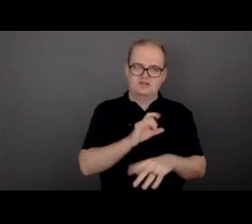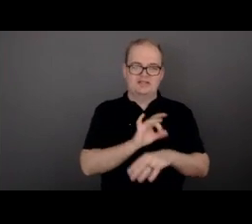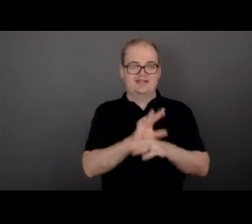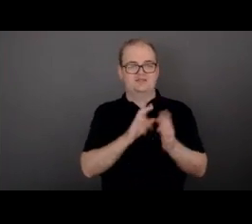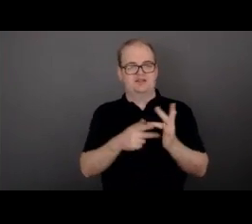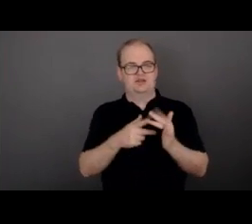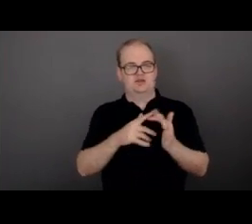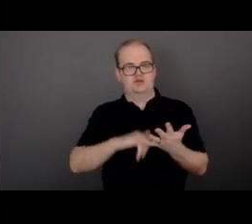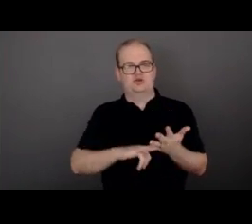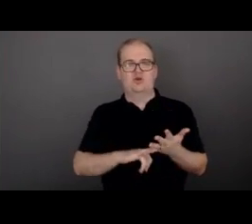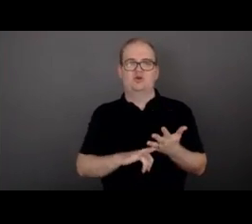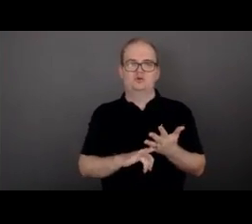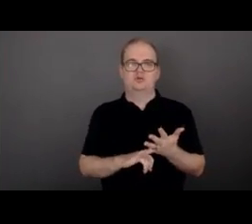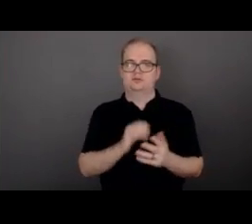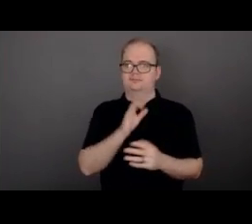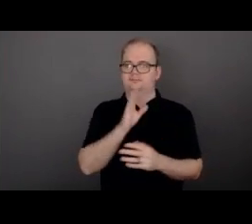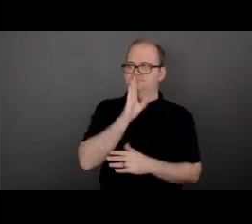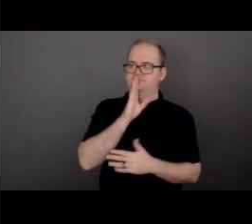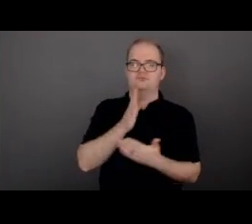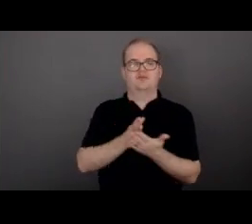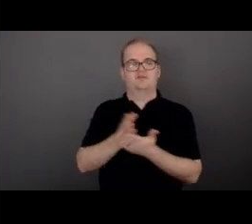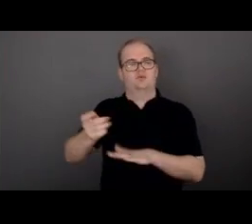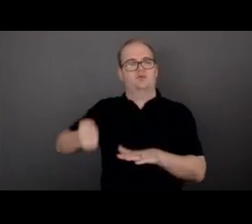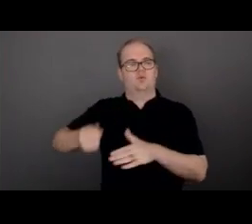court proceedings.